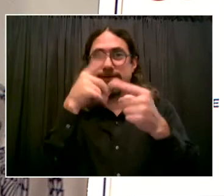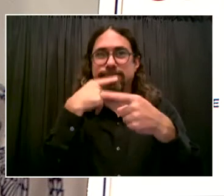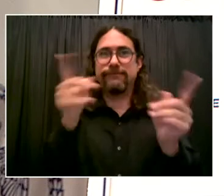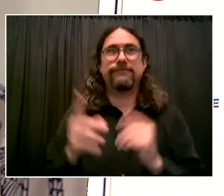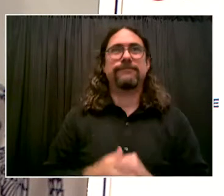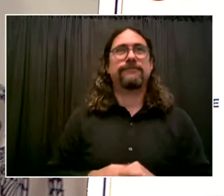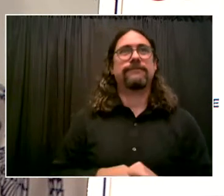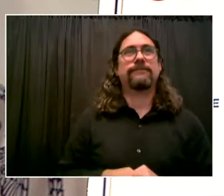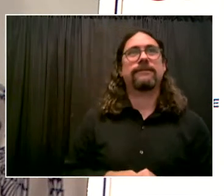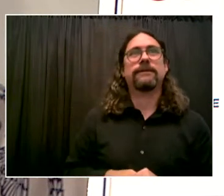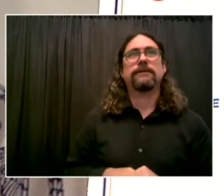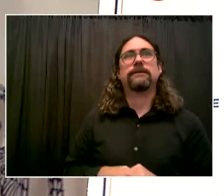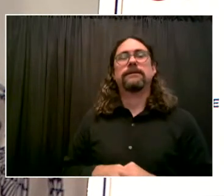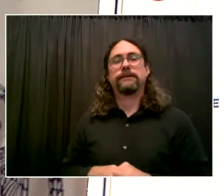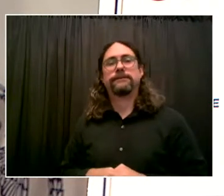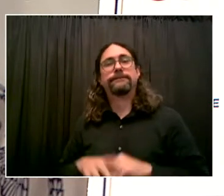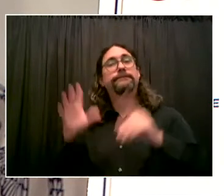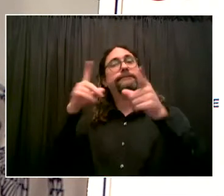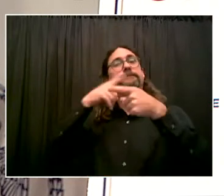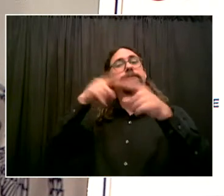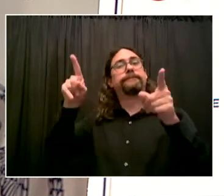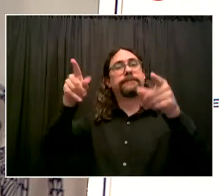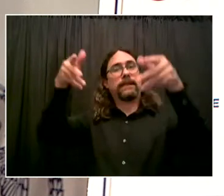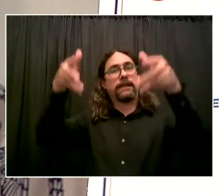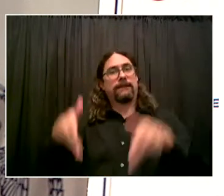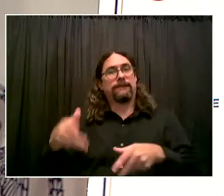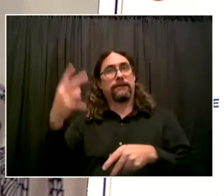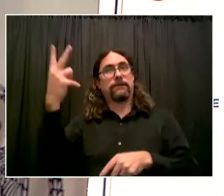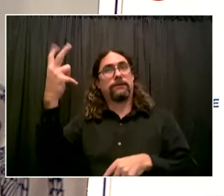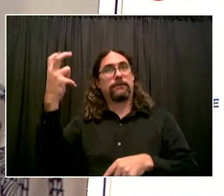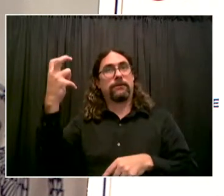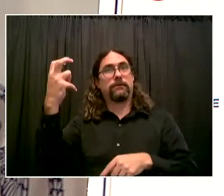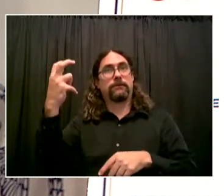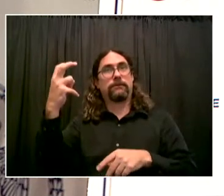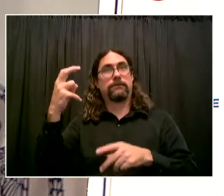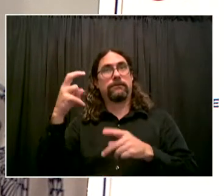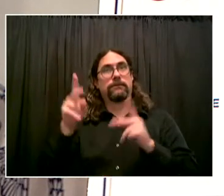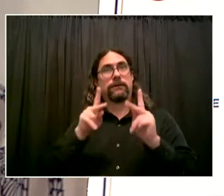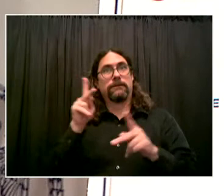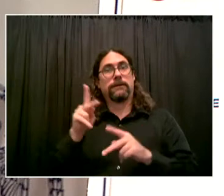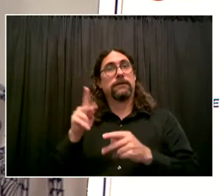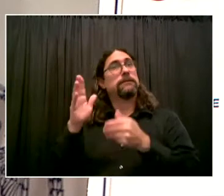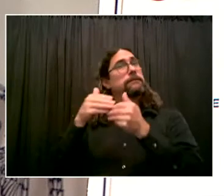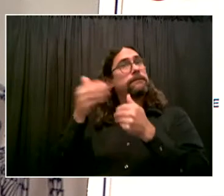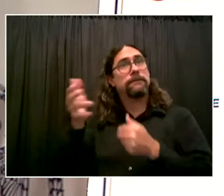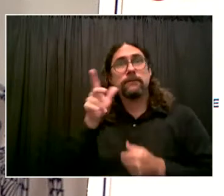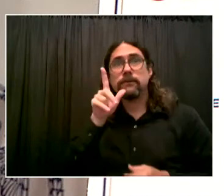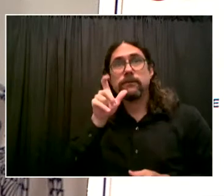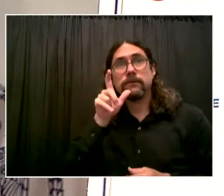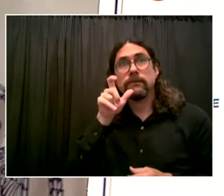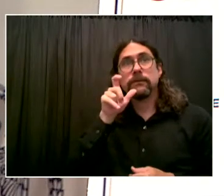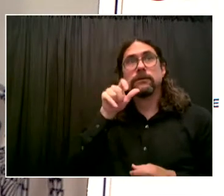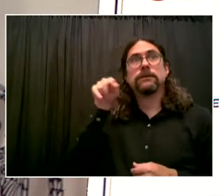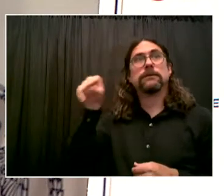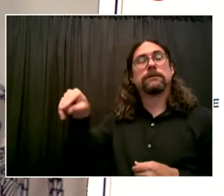R FOTUMOR QUESTIONS TODAY. OUR NEXT QUESTION GOES TO PAUL FROM THE STATEN ISLAND